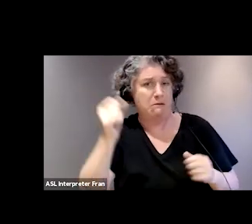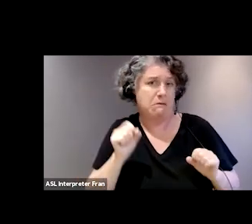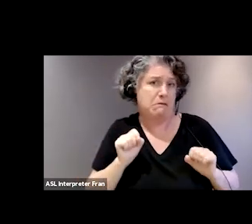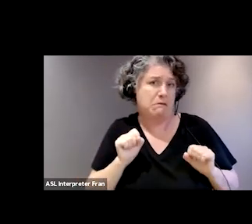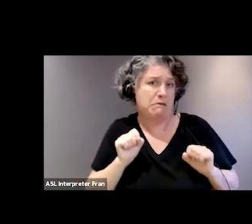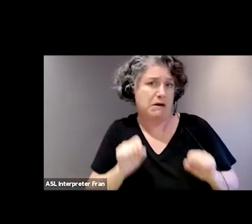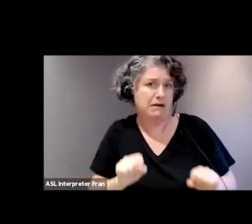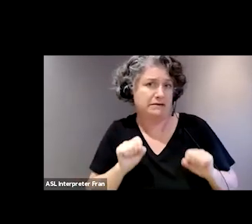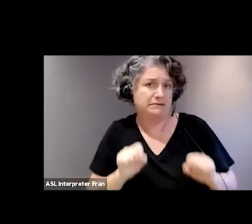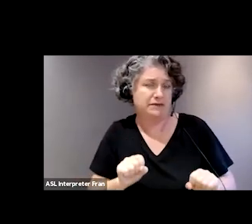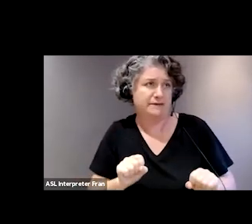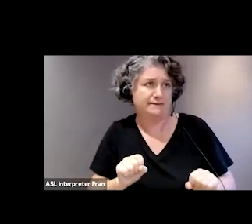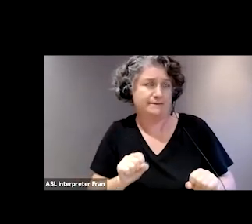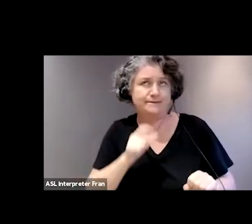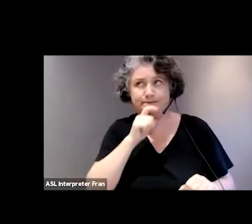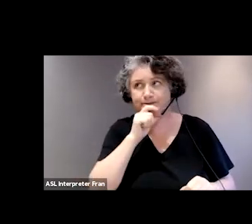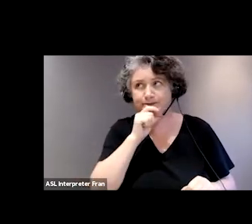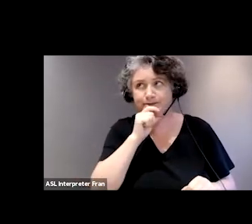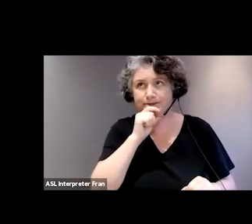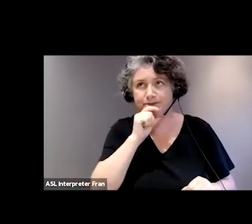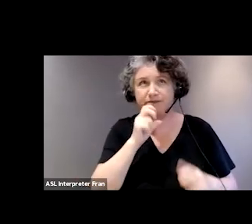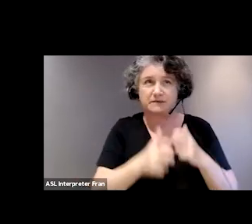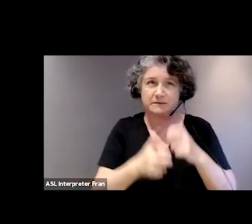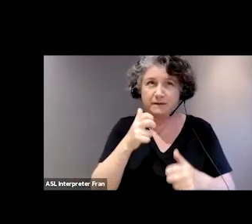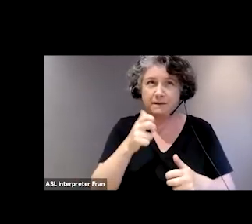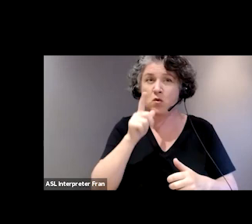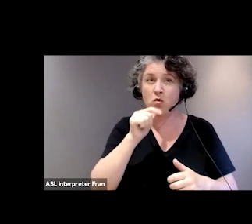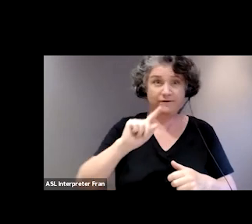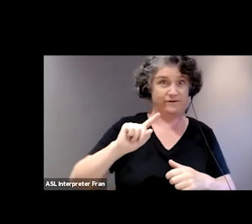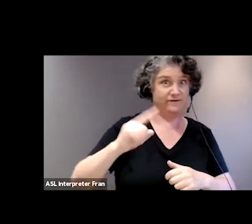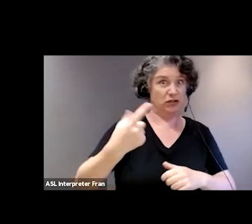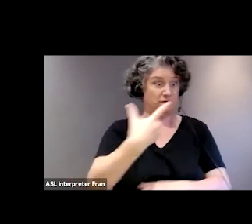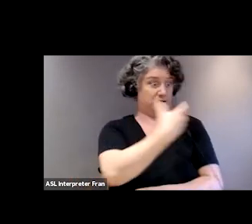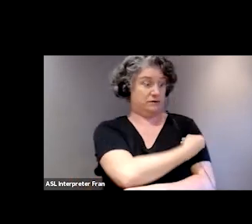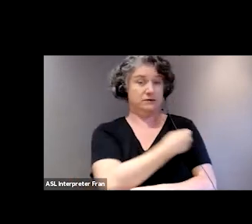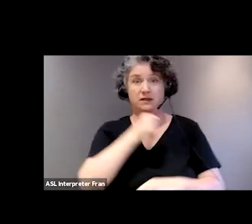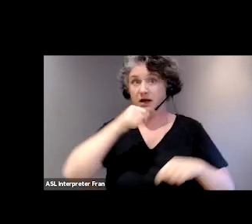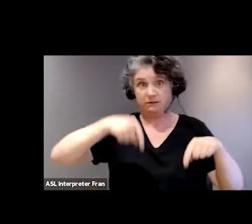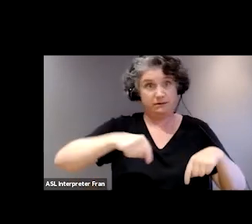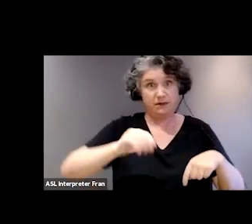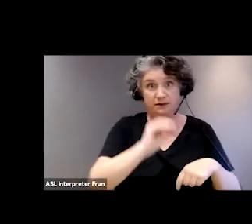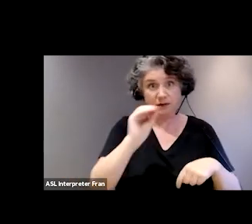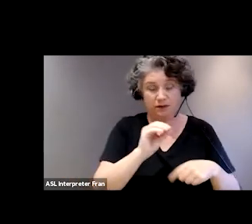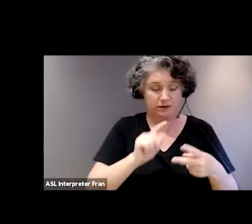to show those two doses in the receipts that you do have, even though they both say dose one if their name, date of birth, and the vaccine they received is on there, I hope